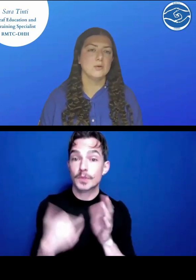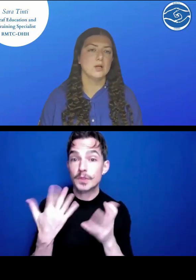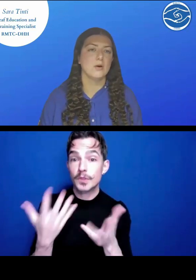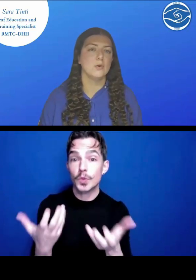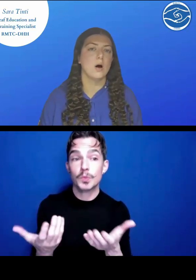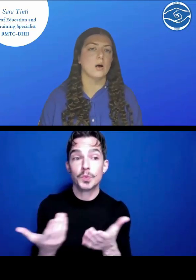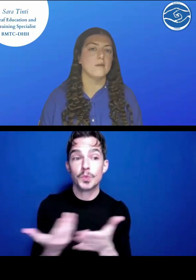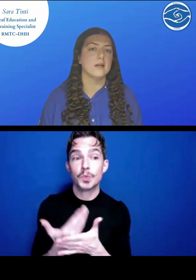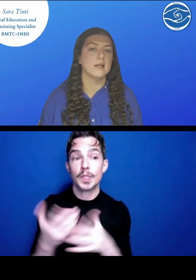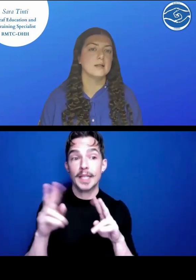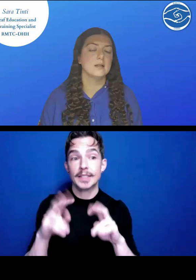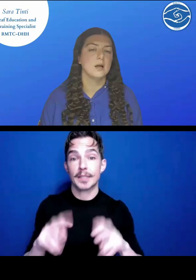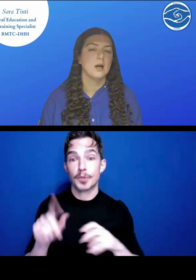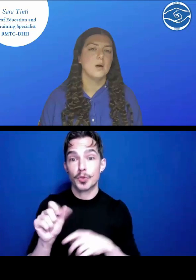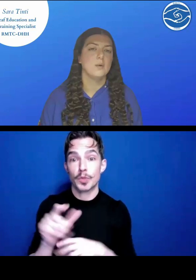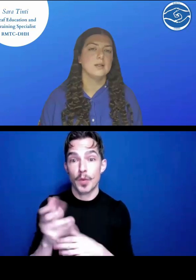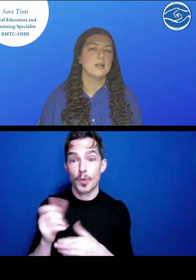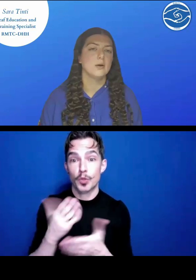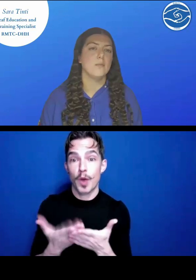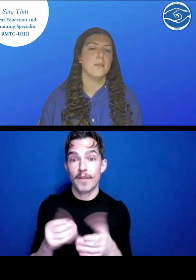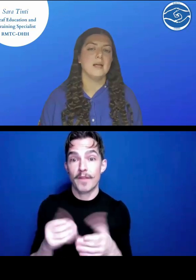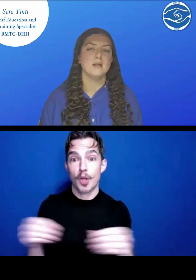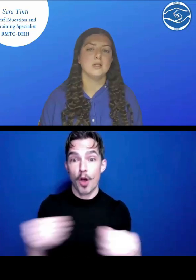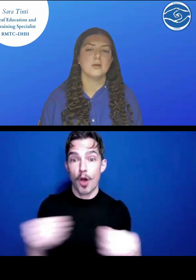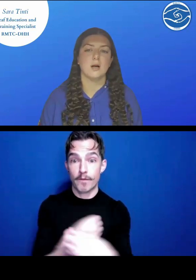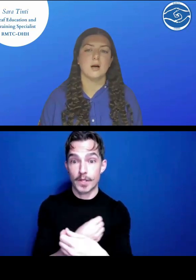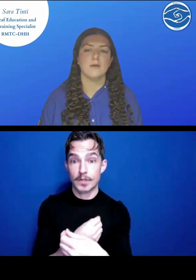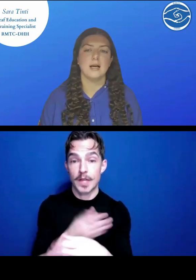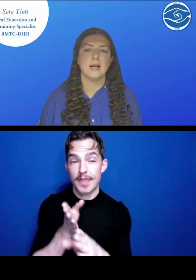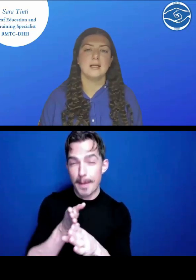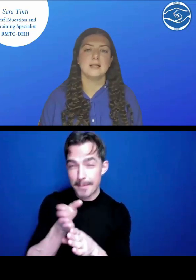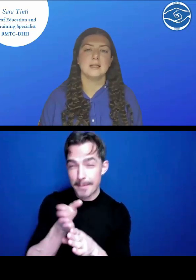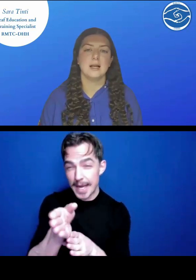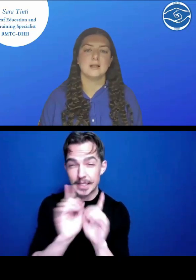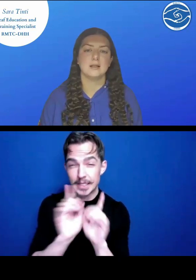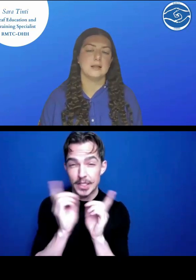tools to go to our office. I want this to go to the main district office. I can select,